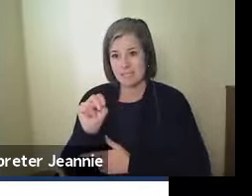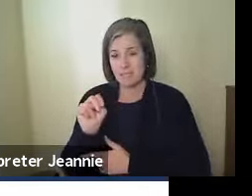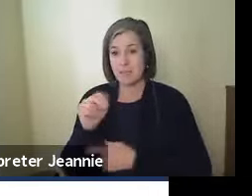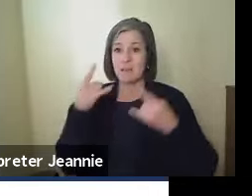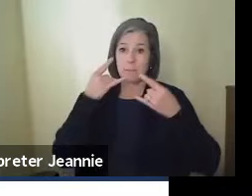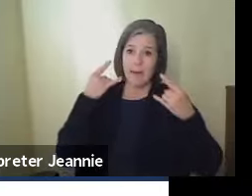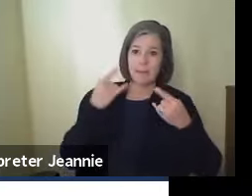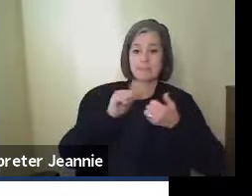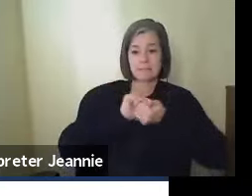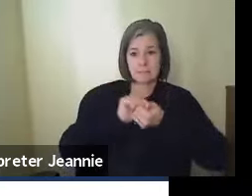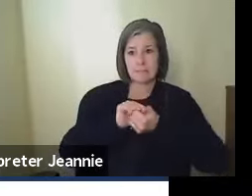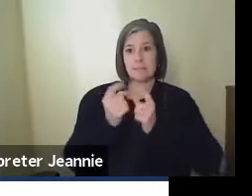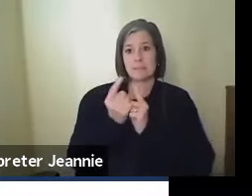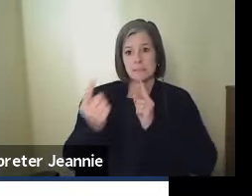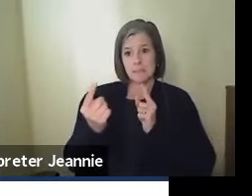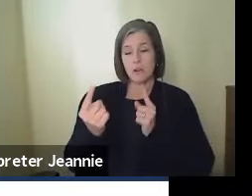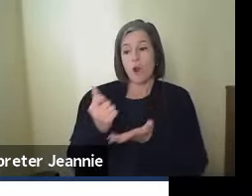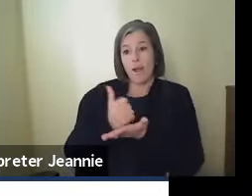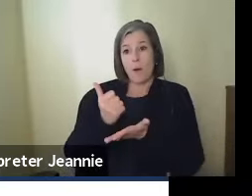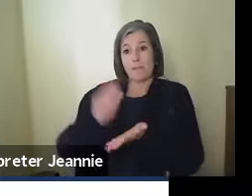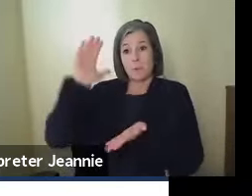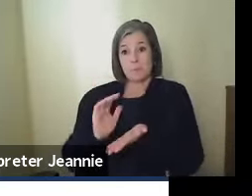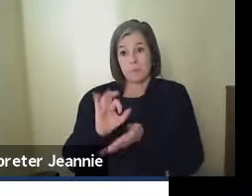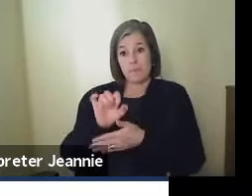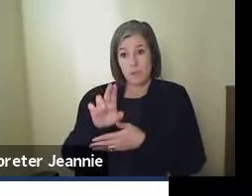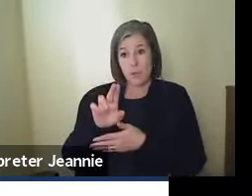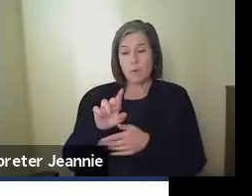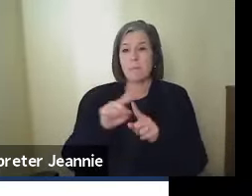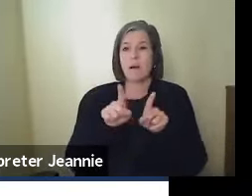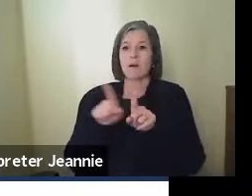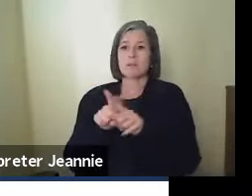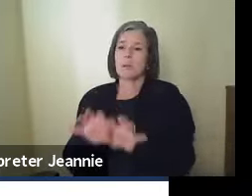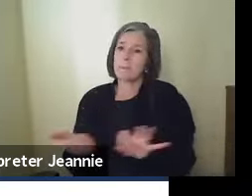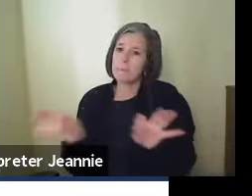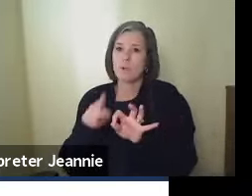and distancing are helping to mitigate that, it is critically important that you get a flu vaccine.